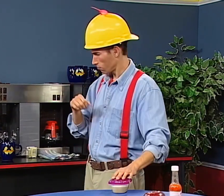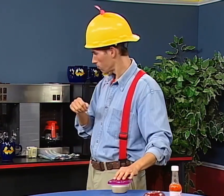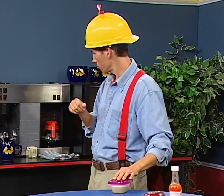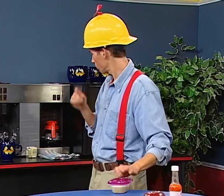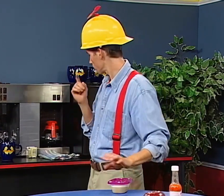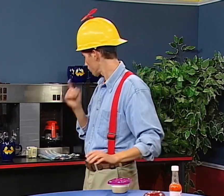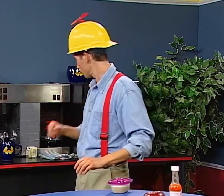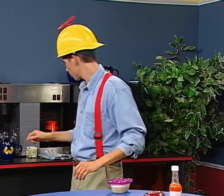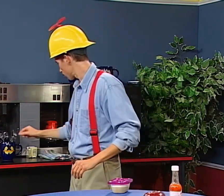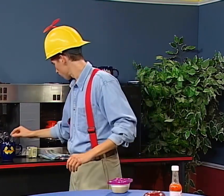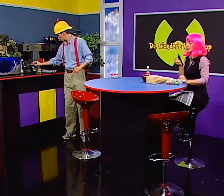THIS ONE MUST BE MINE.